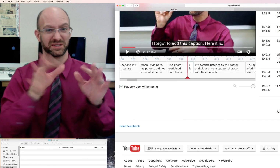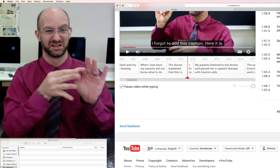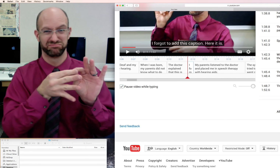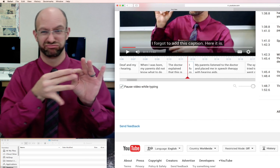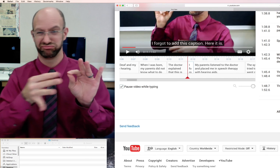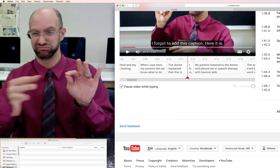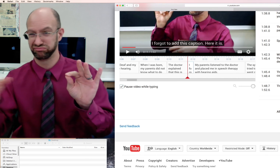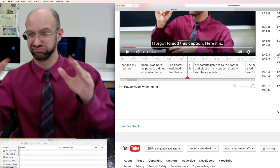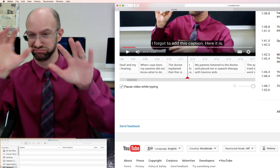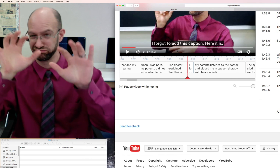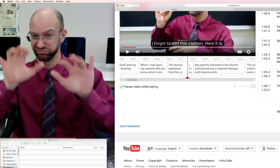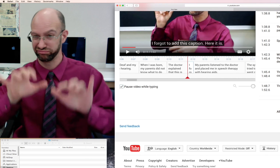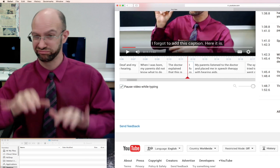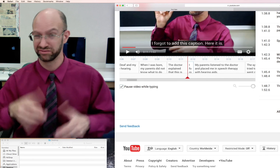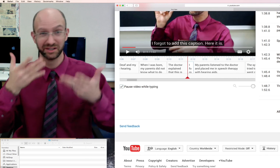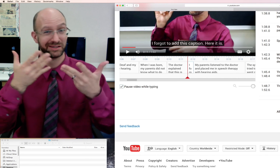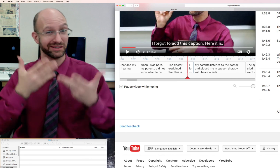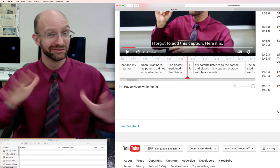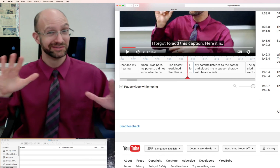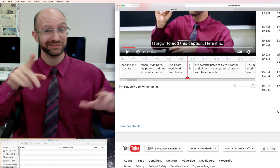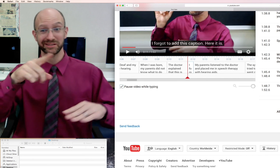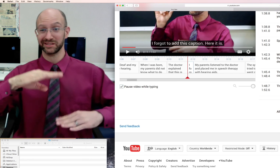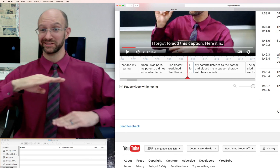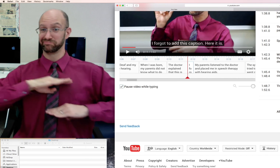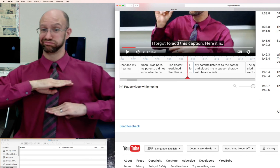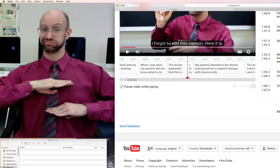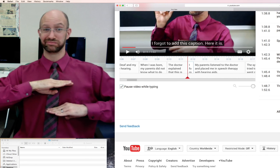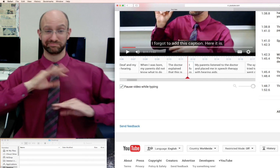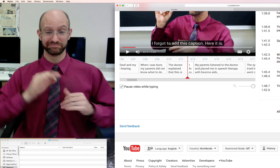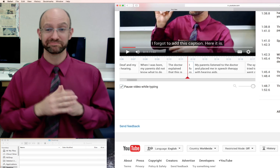So when you finish typing out all of the captioning, and feel satisfied with it...